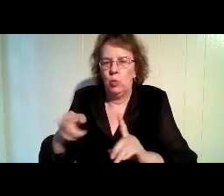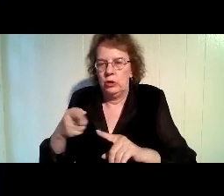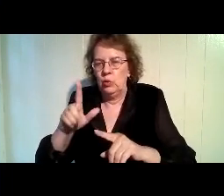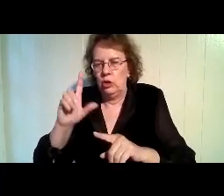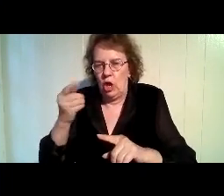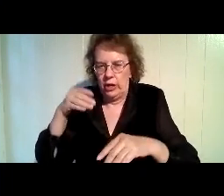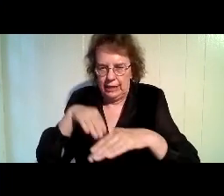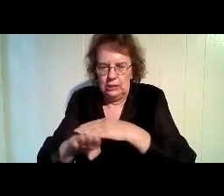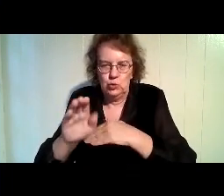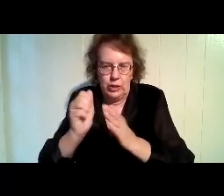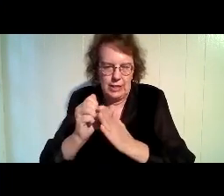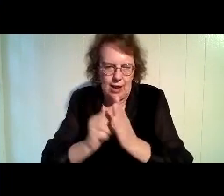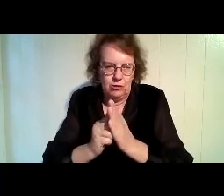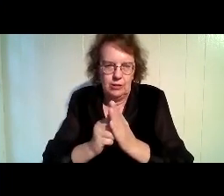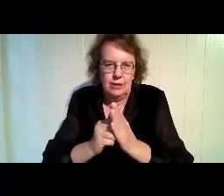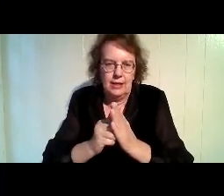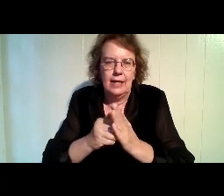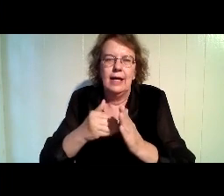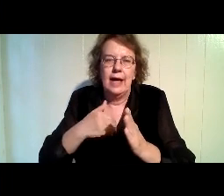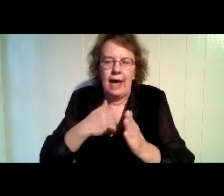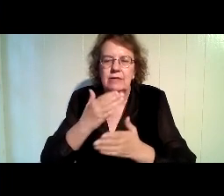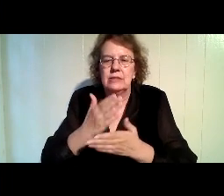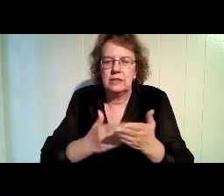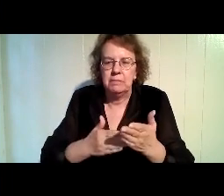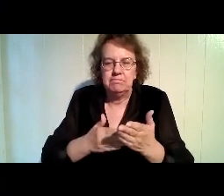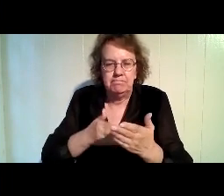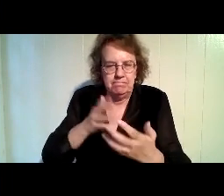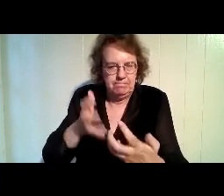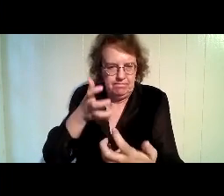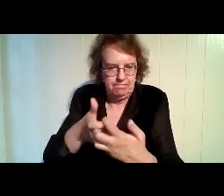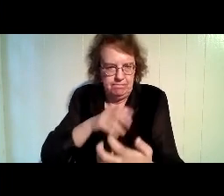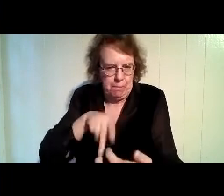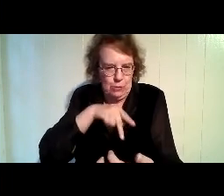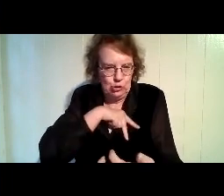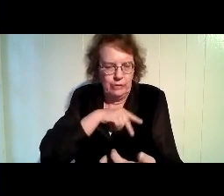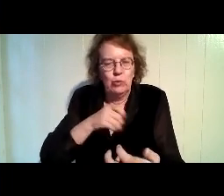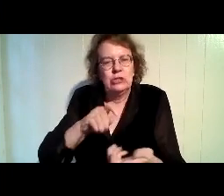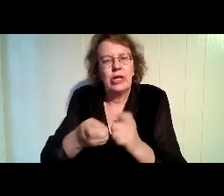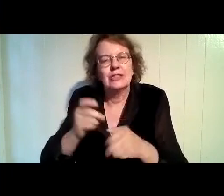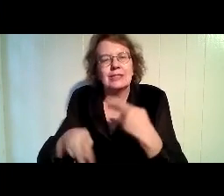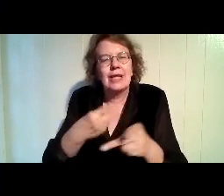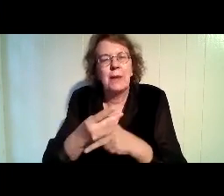We have some personalization for narrator, so if you wanted to change the type of voice for narrator, we have some options here.